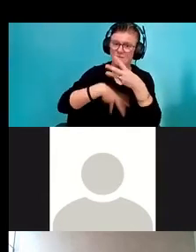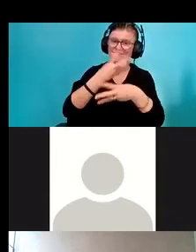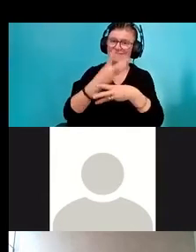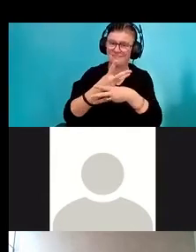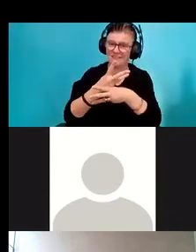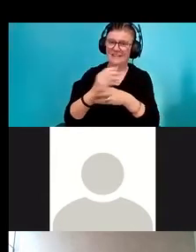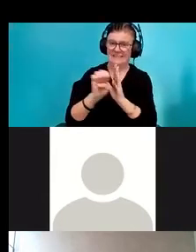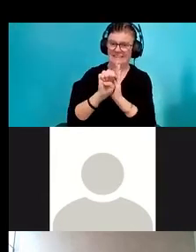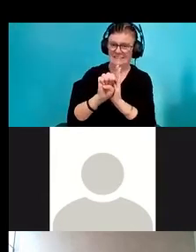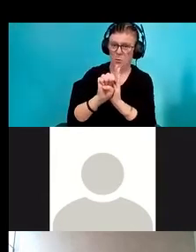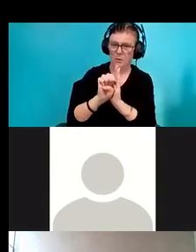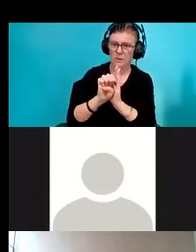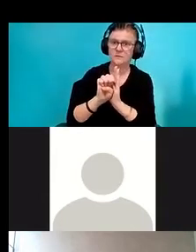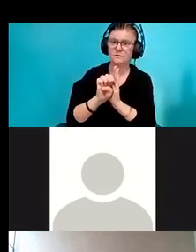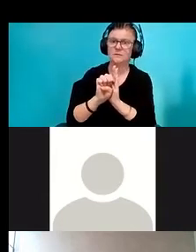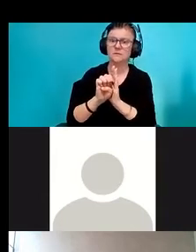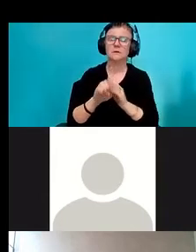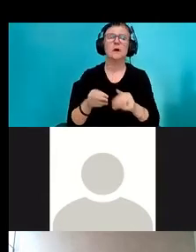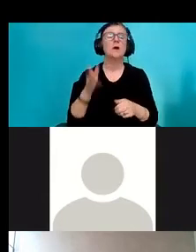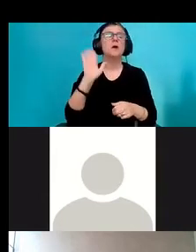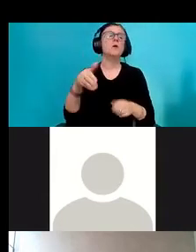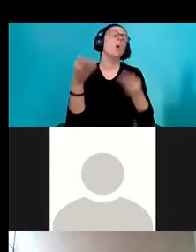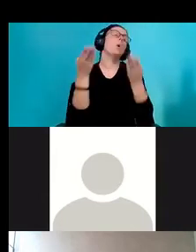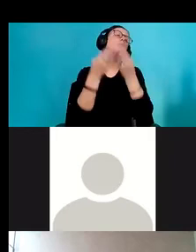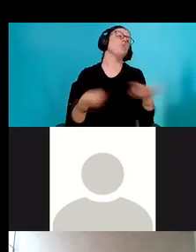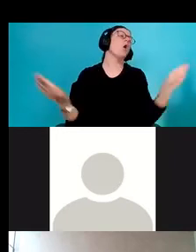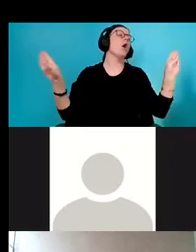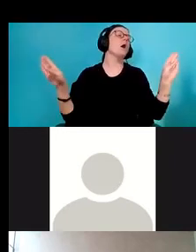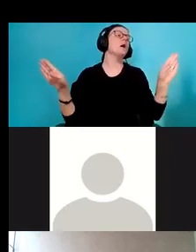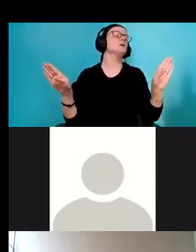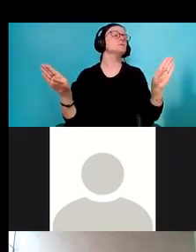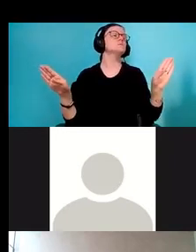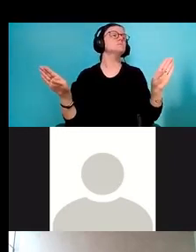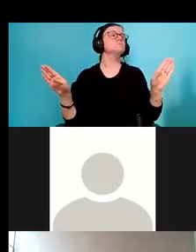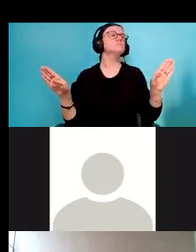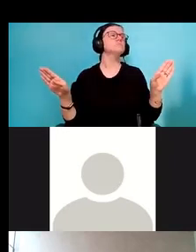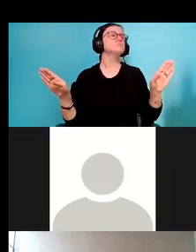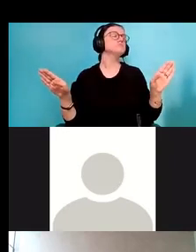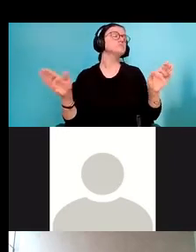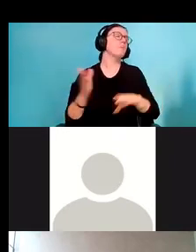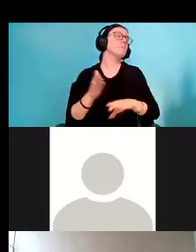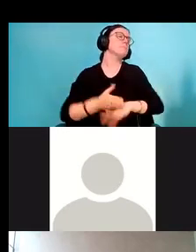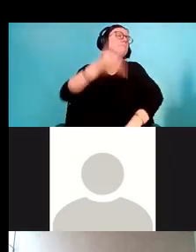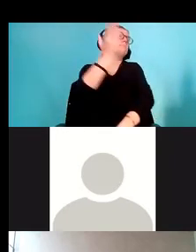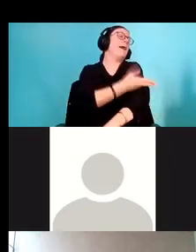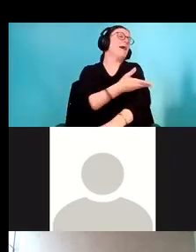So making broad, big claims about what the funding has done